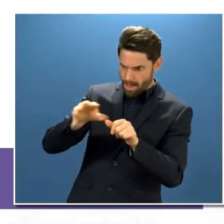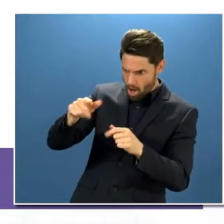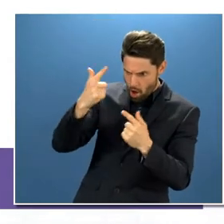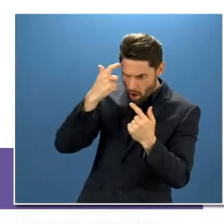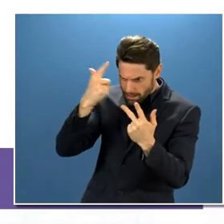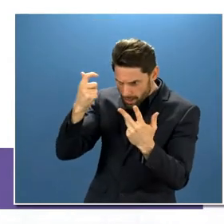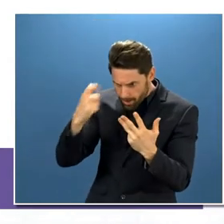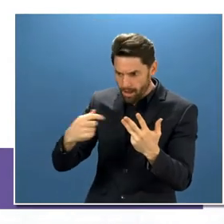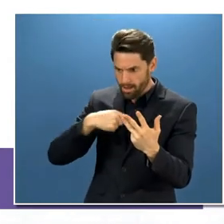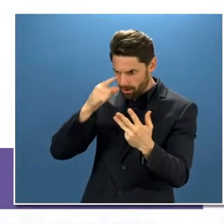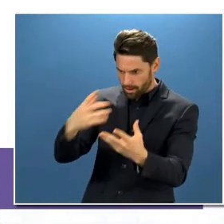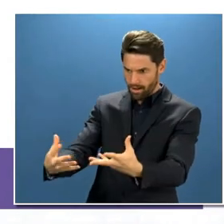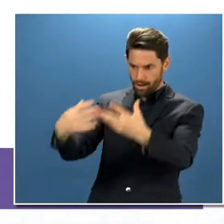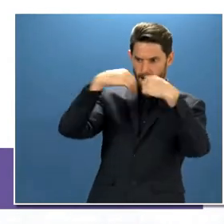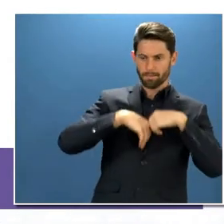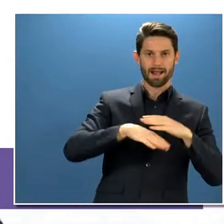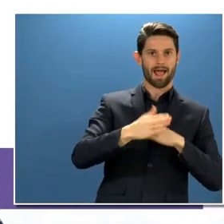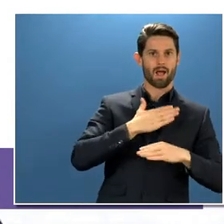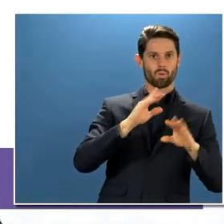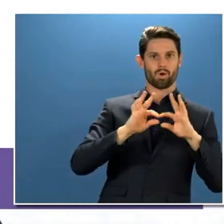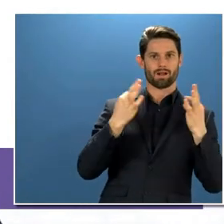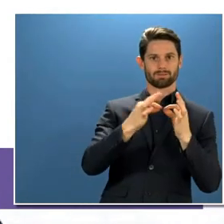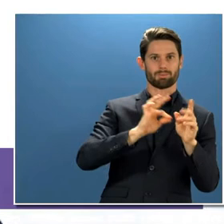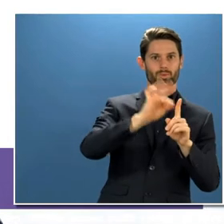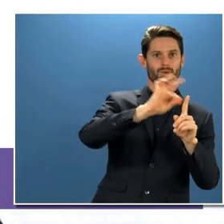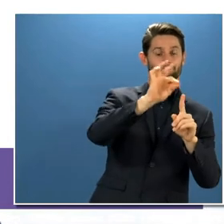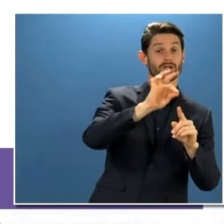And by committing at the highest levels of these organisations to the importance